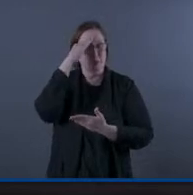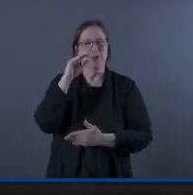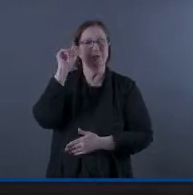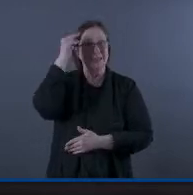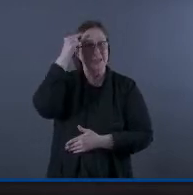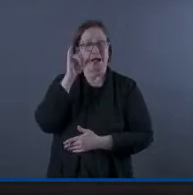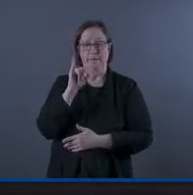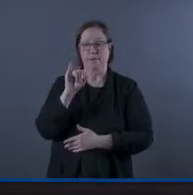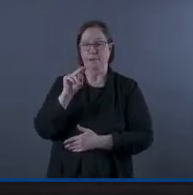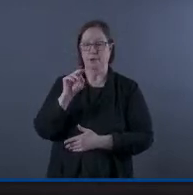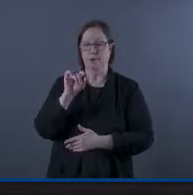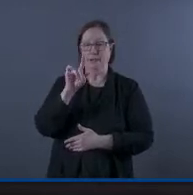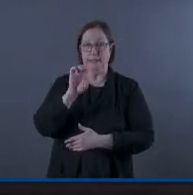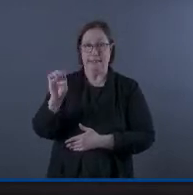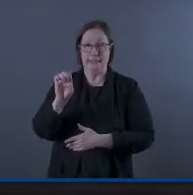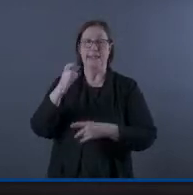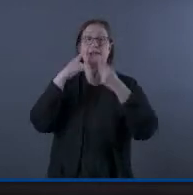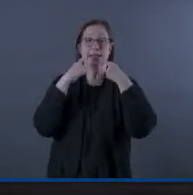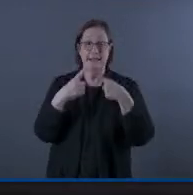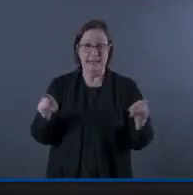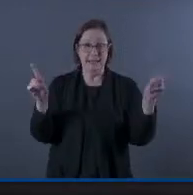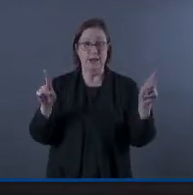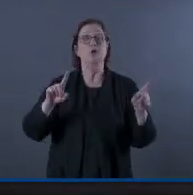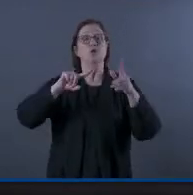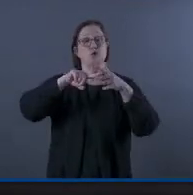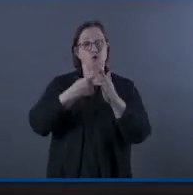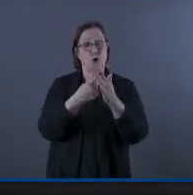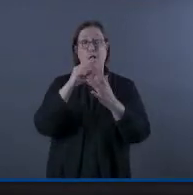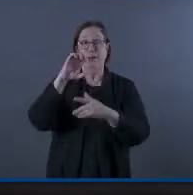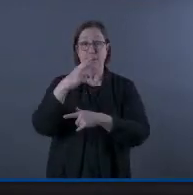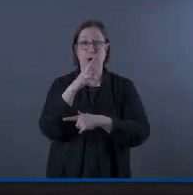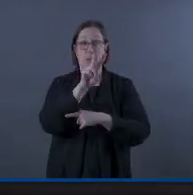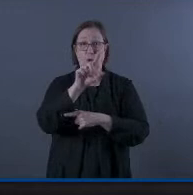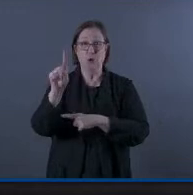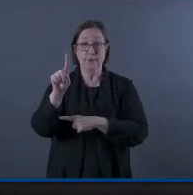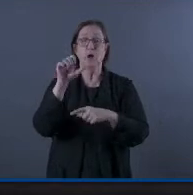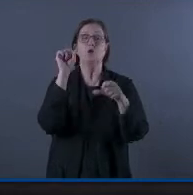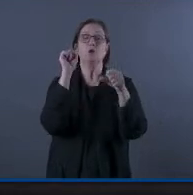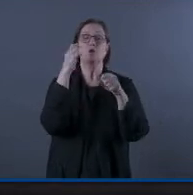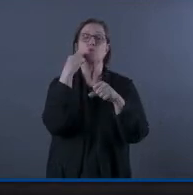will be eligible starting on March 31st. So all adults will be eligible